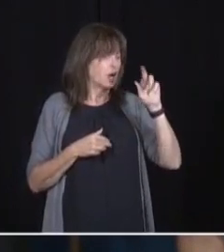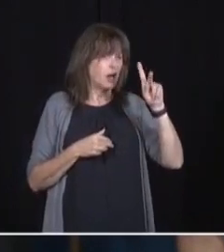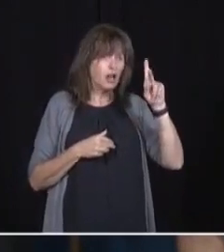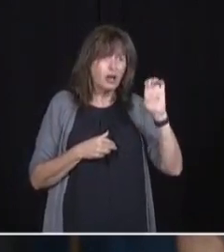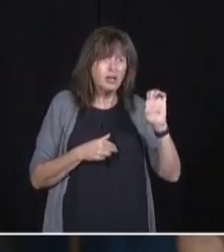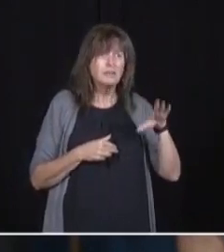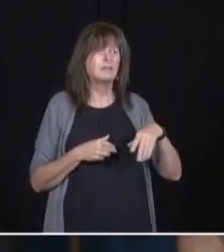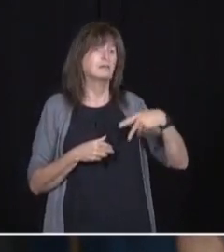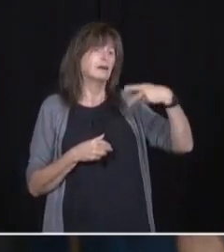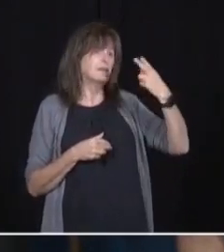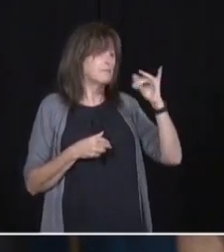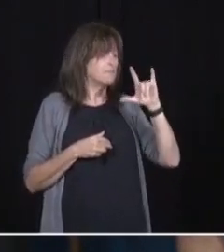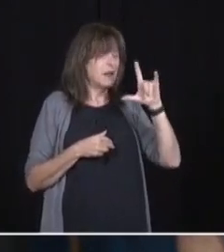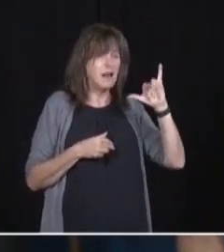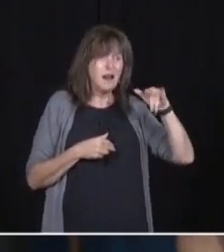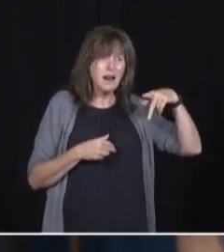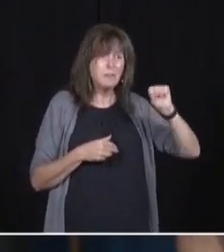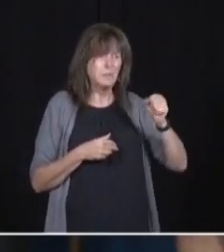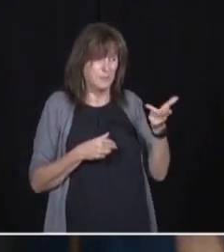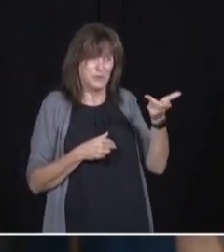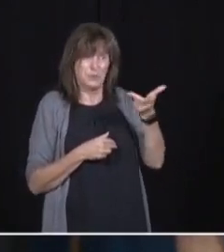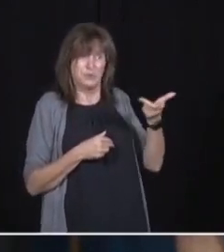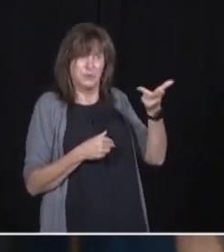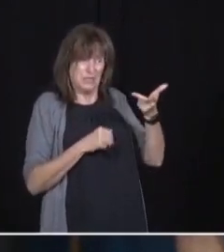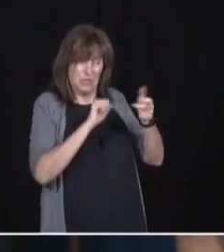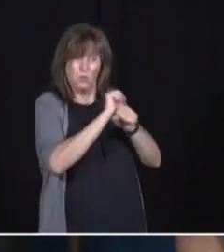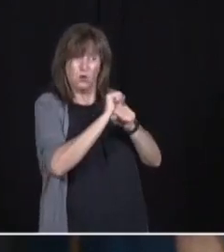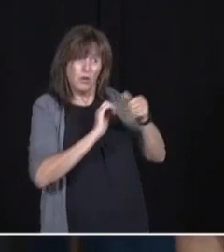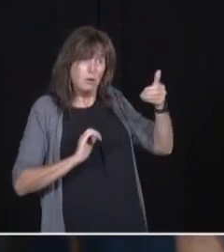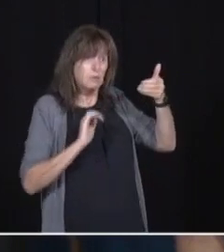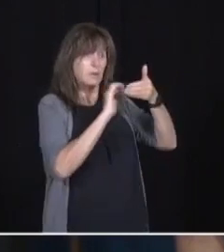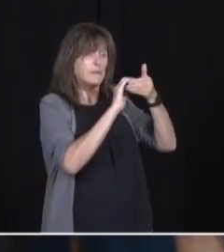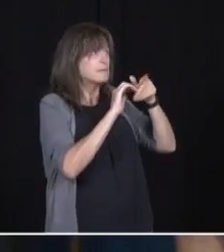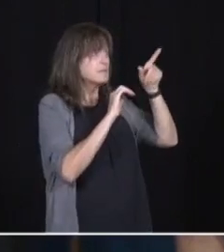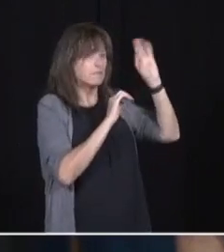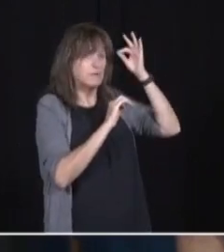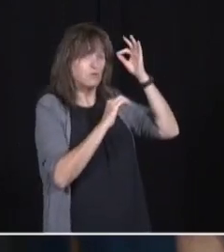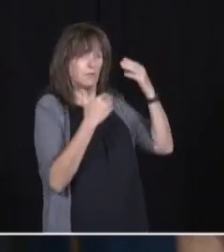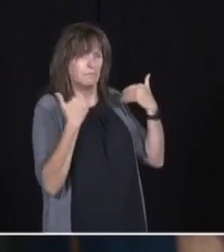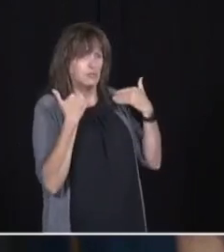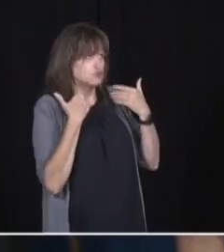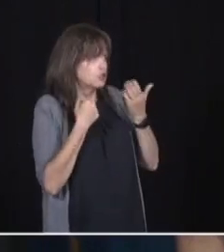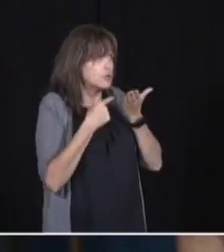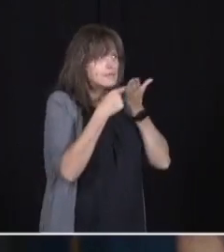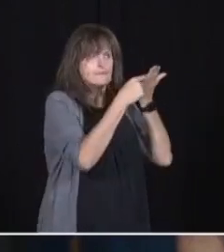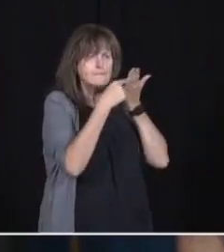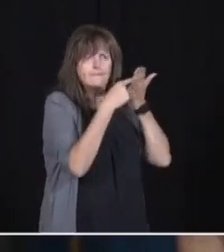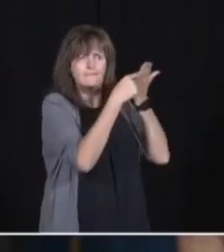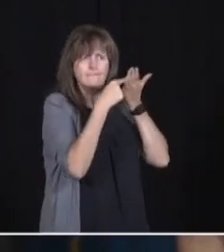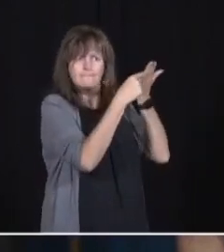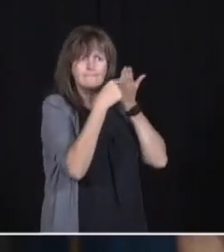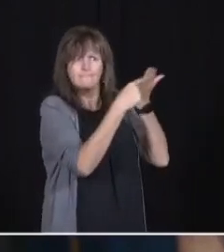federal counterparts. And most important of all throughout these negotiations,